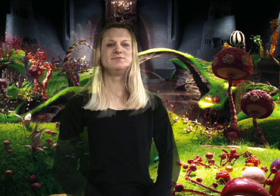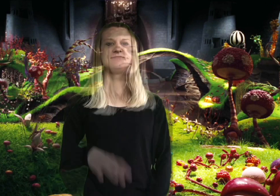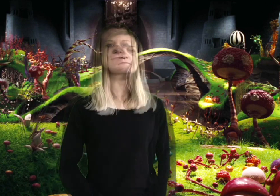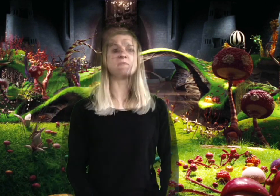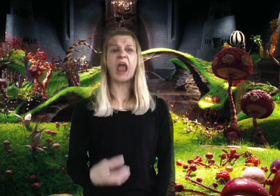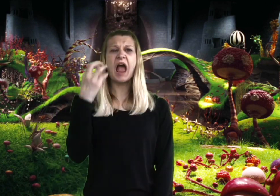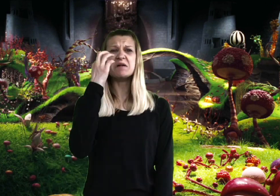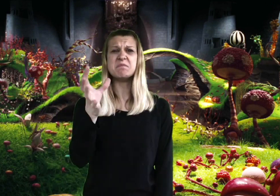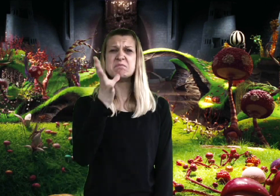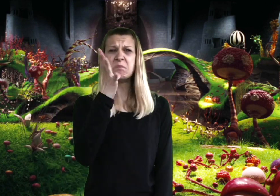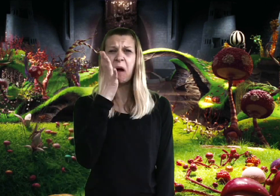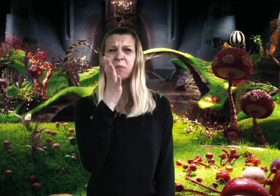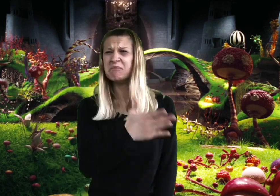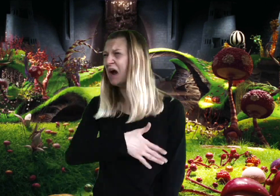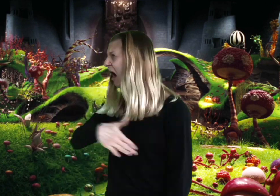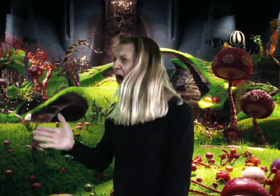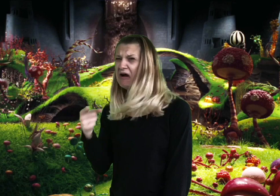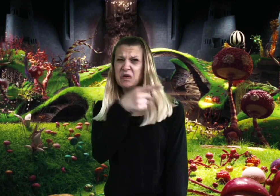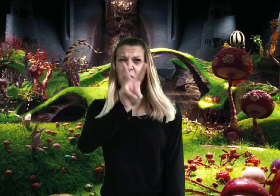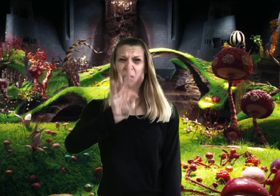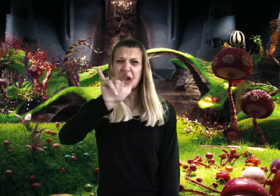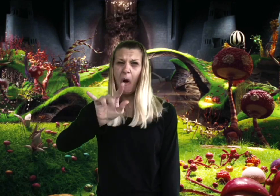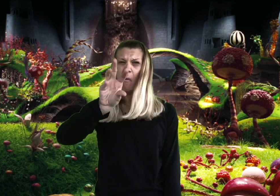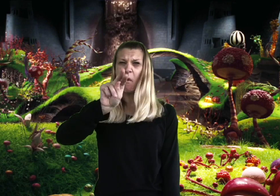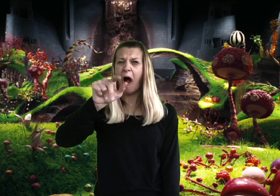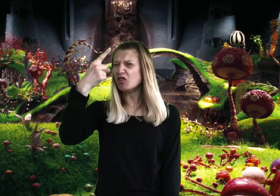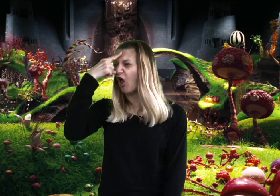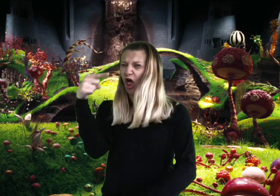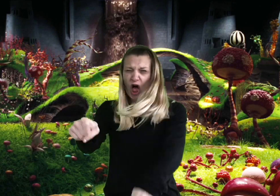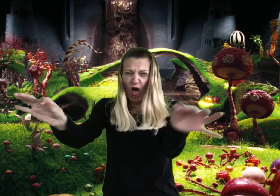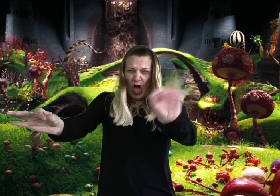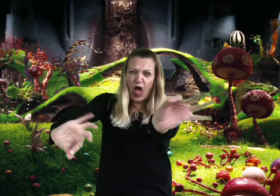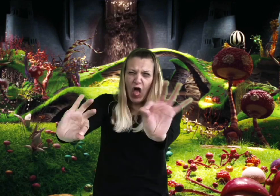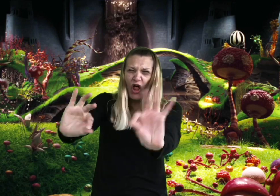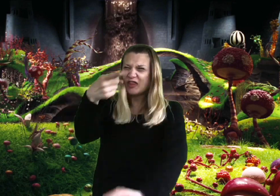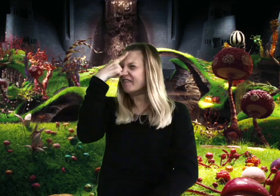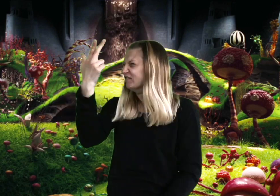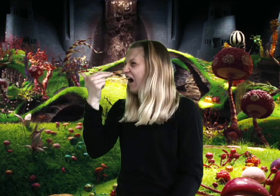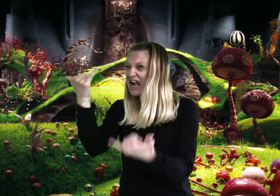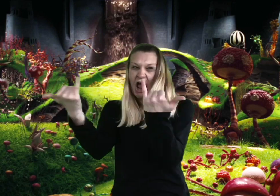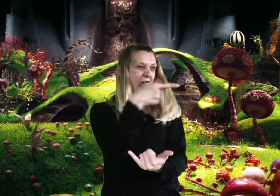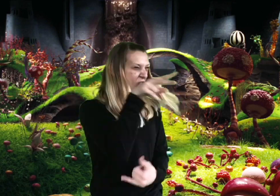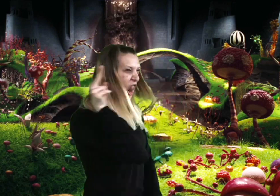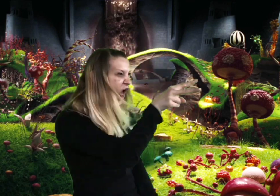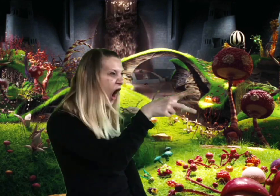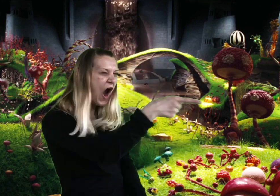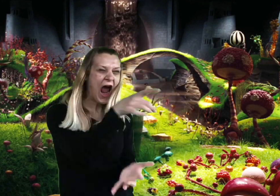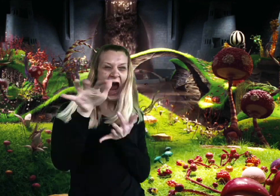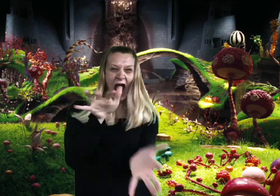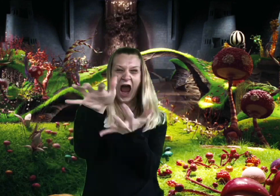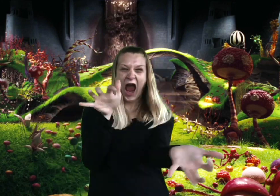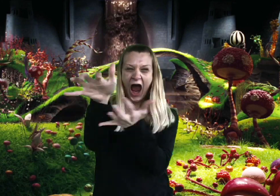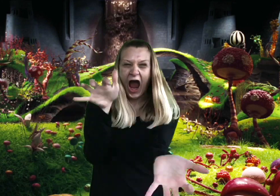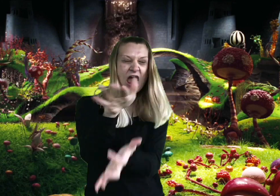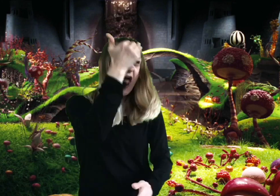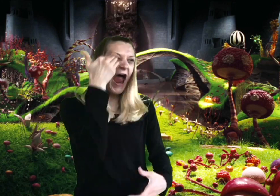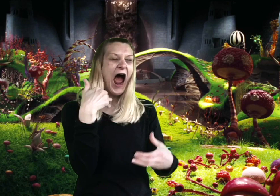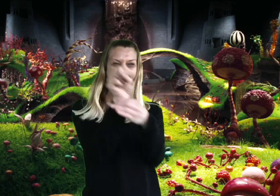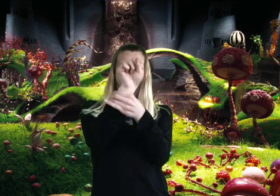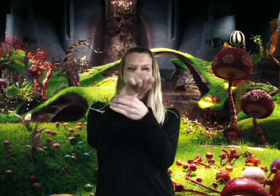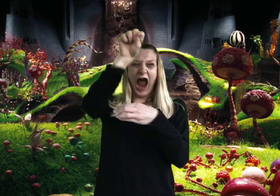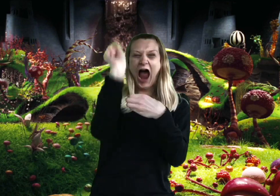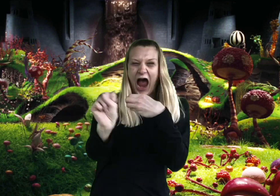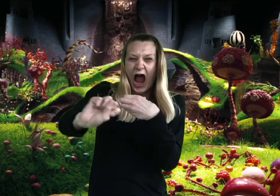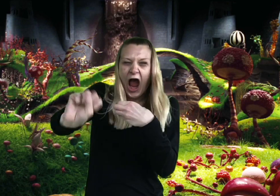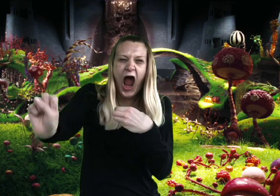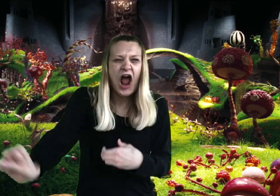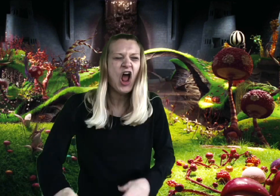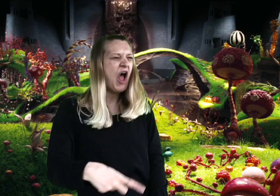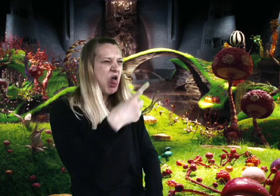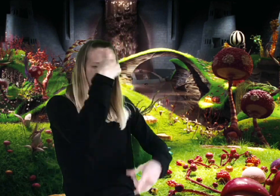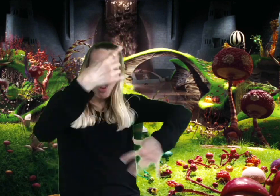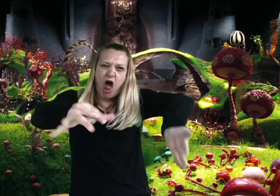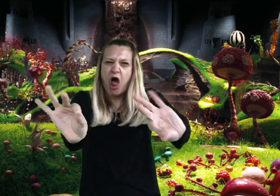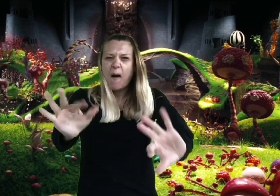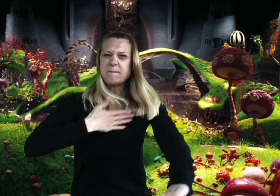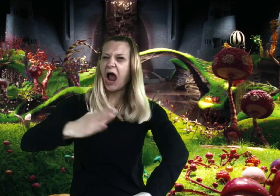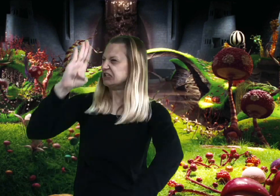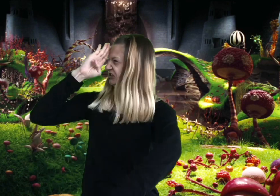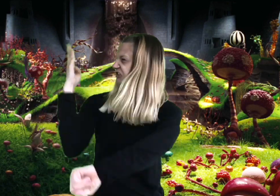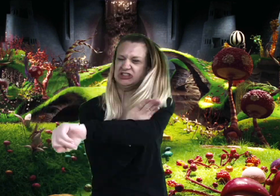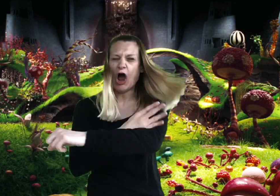"Mr. Wonka doesn’t seem to think this is a joke! Just look at him! He’s laughing his head off!